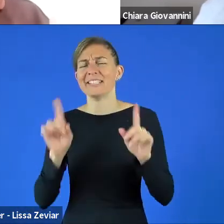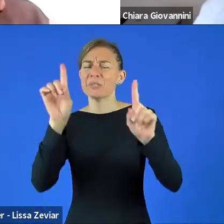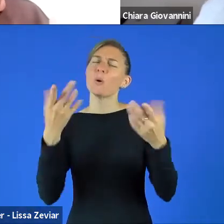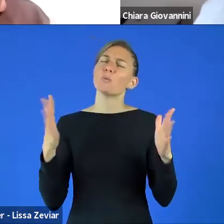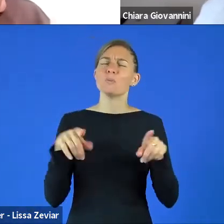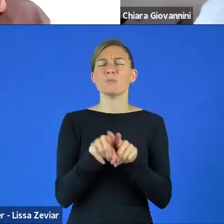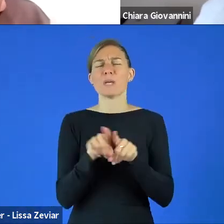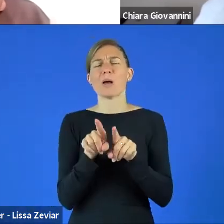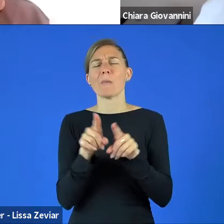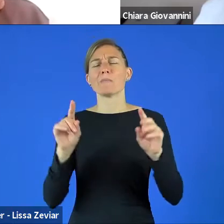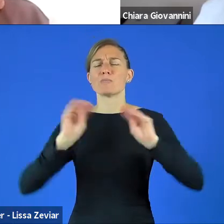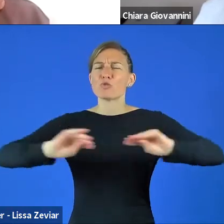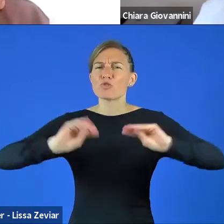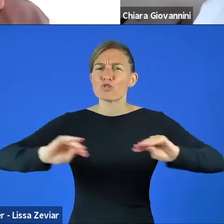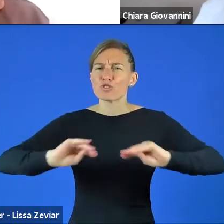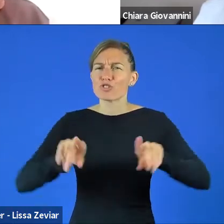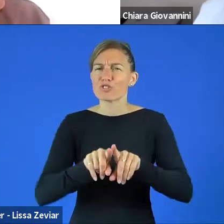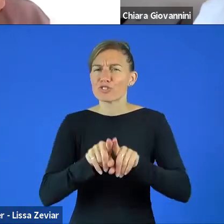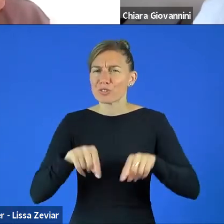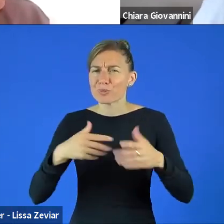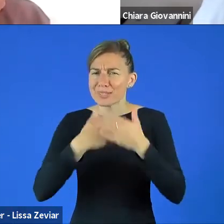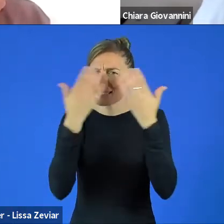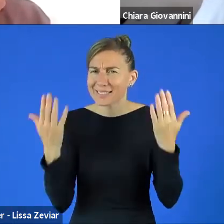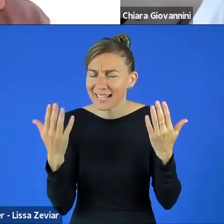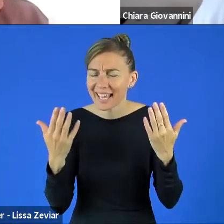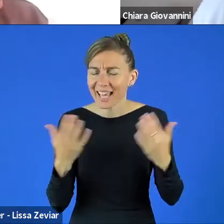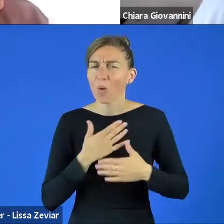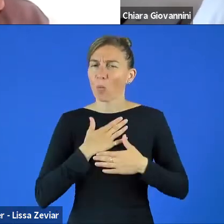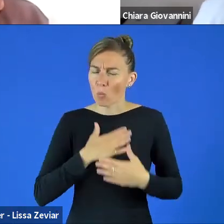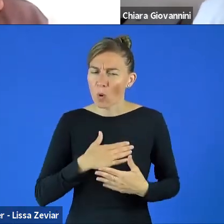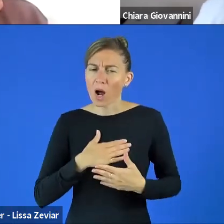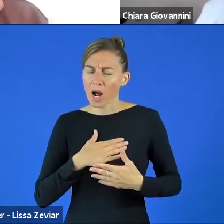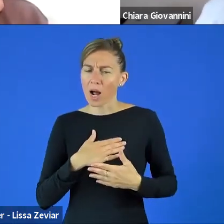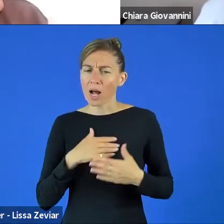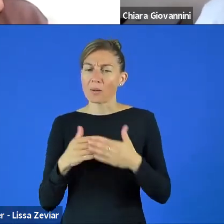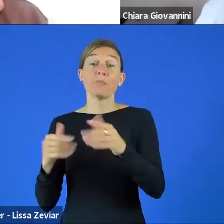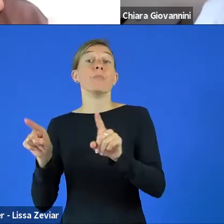because the European Commission issued a draft request for standardisation